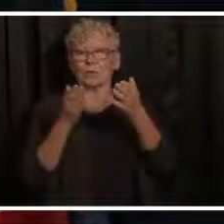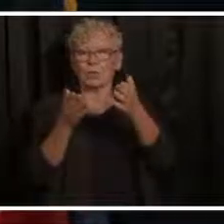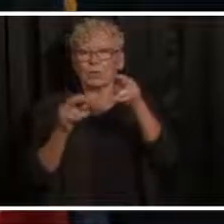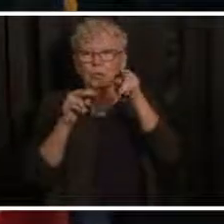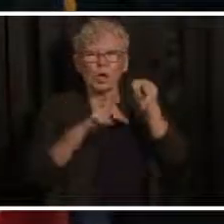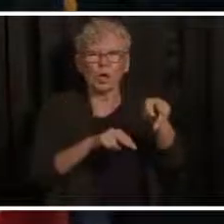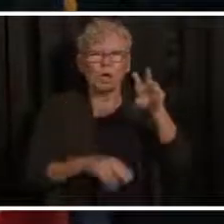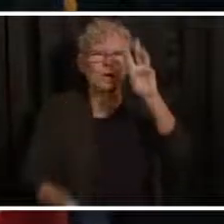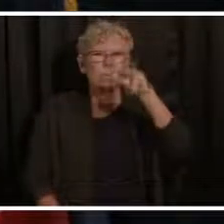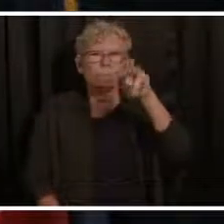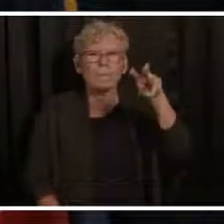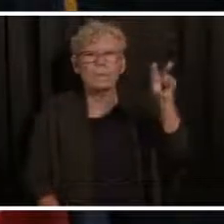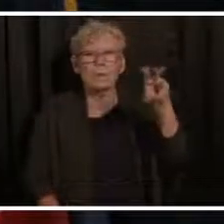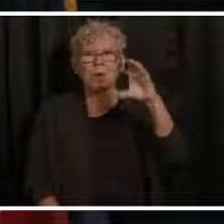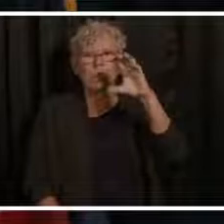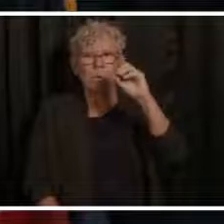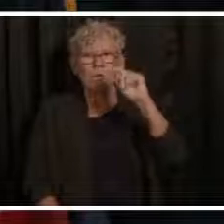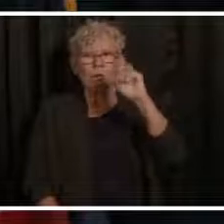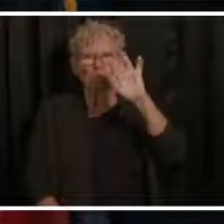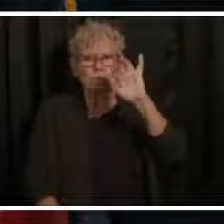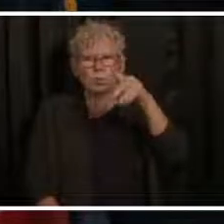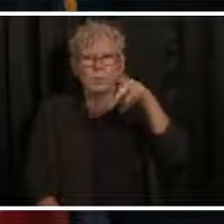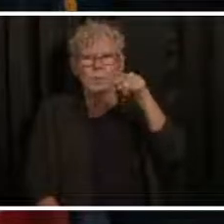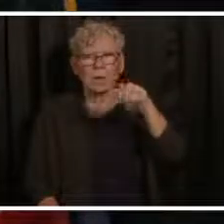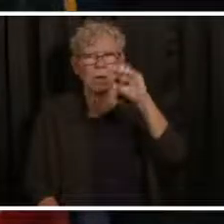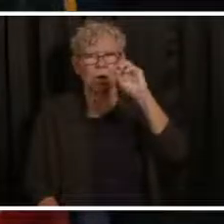especially in the Glenwood Canyon area. uh here with Today